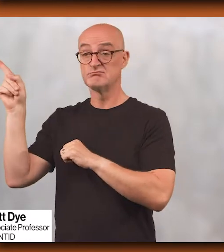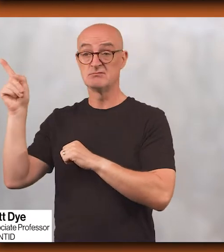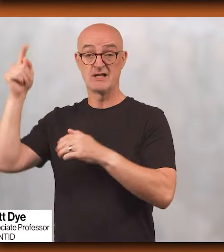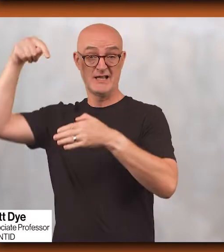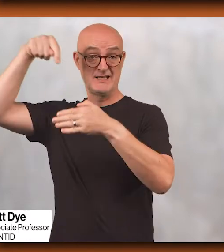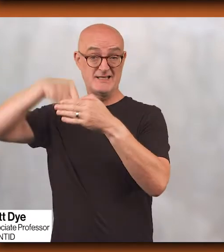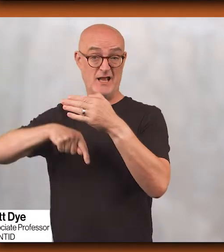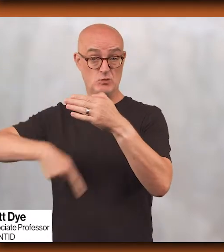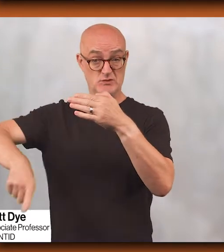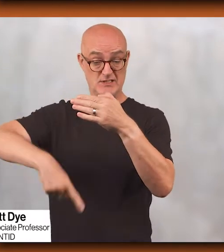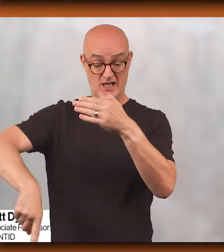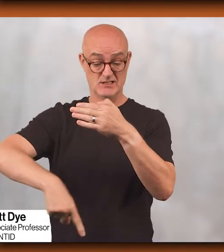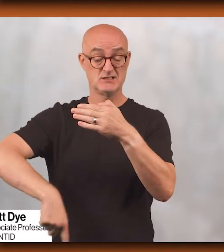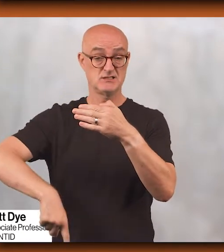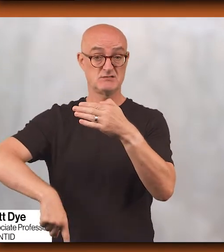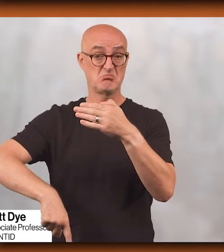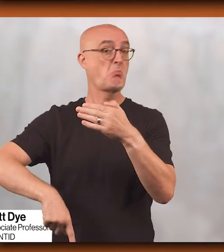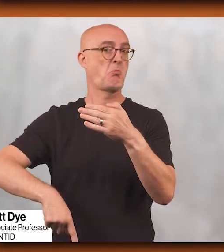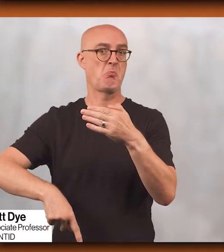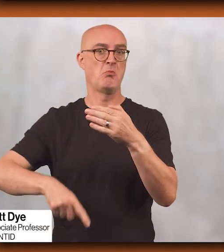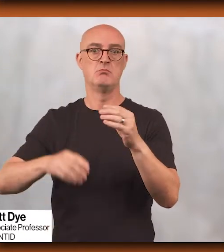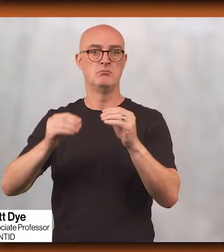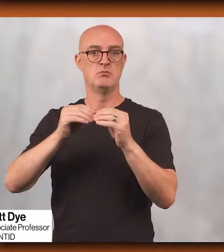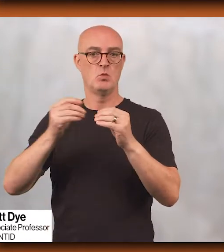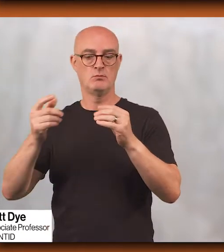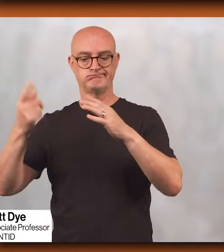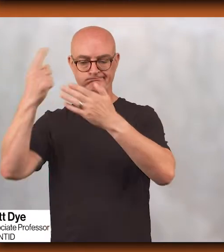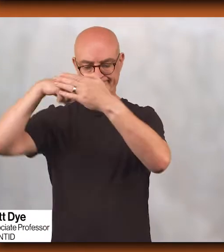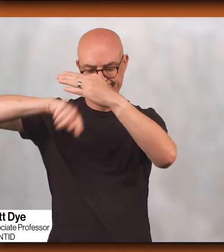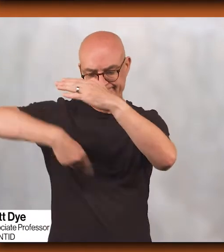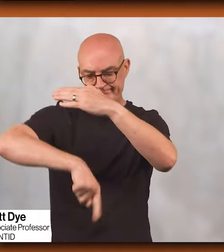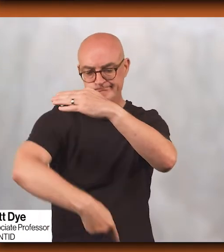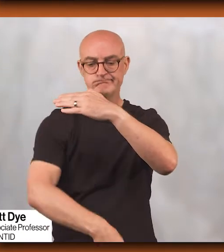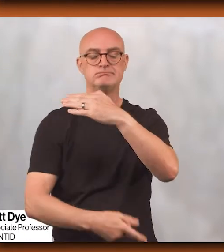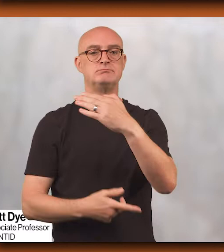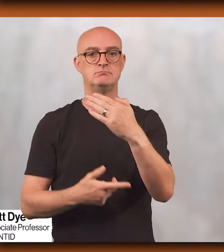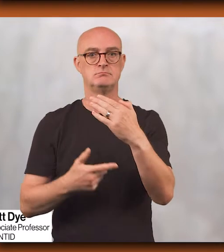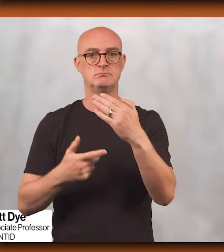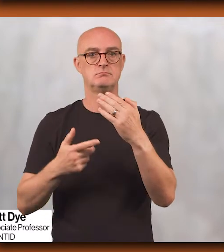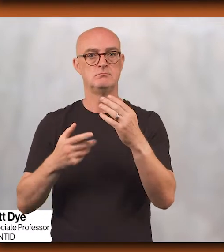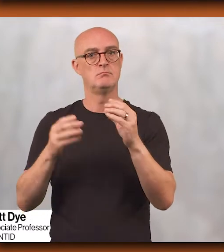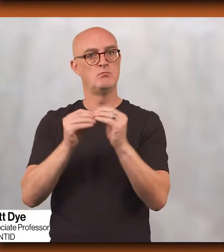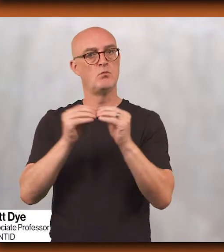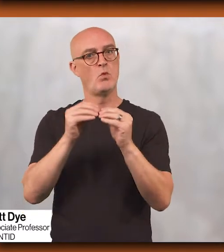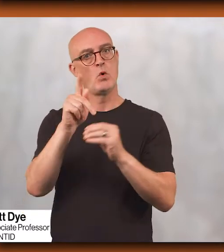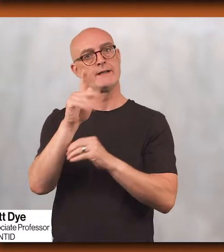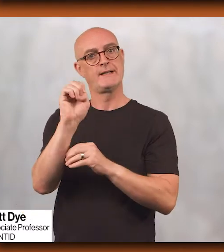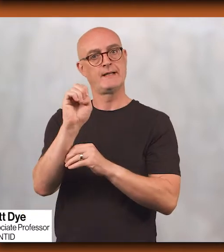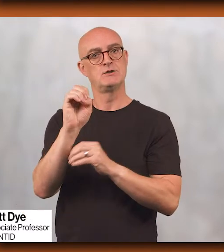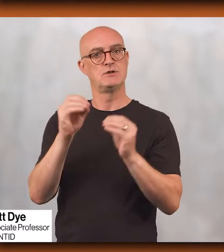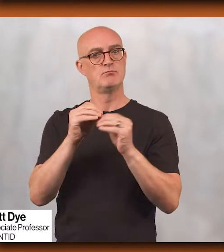has very fast, angular velocity accelerations and results in much higher kinetic energy estimates.